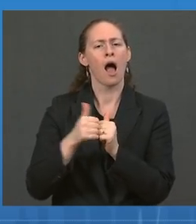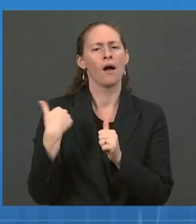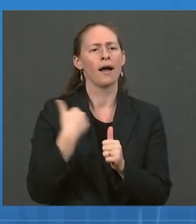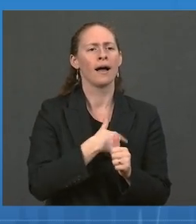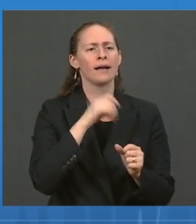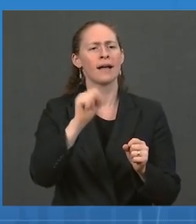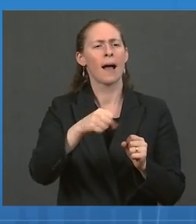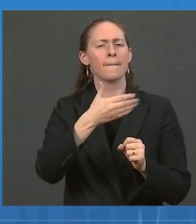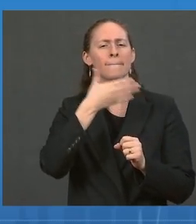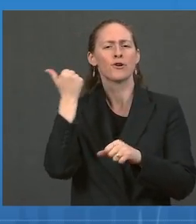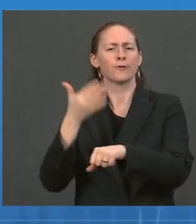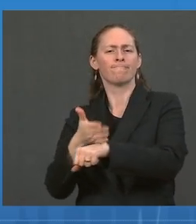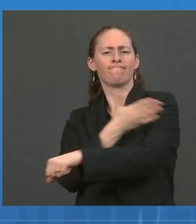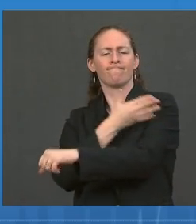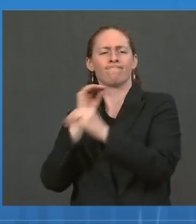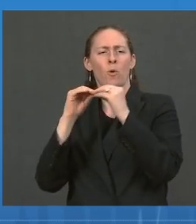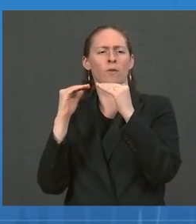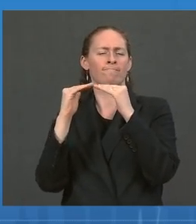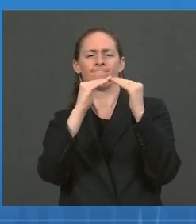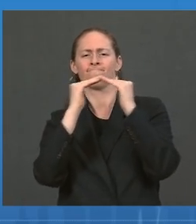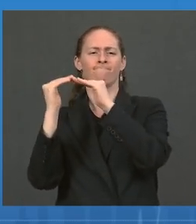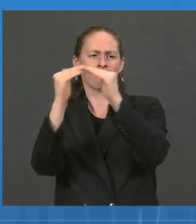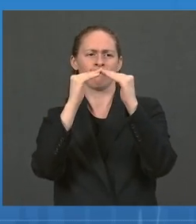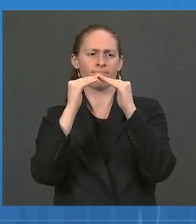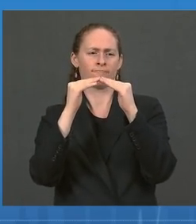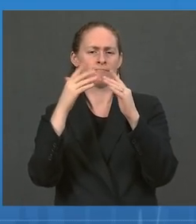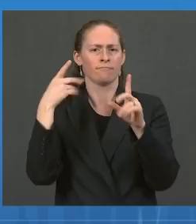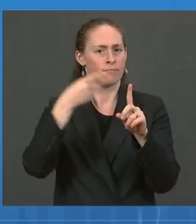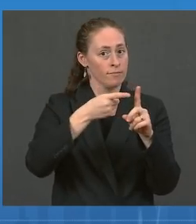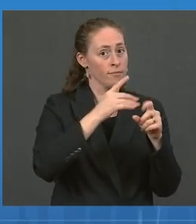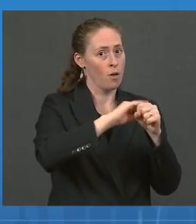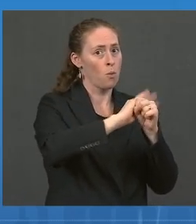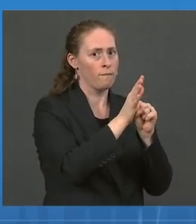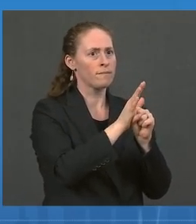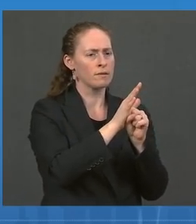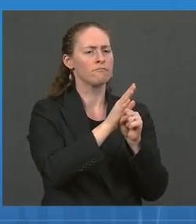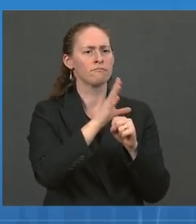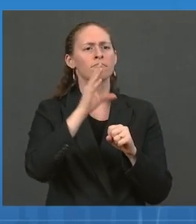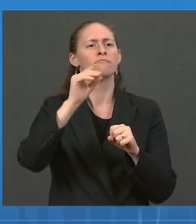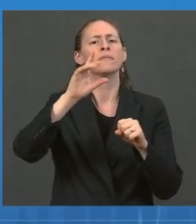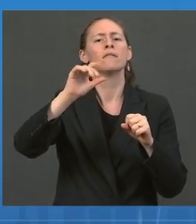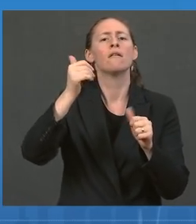and exacerbated by the COVID-19 pandemic and to help prevent these inequities in the future.